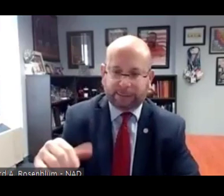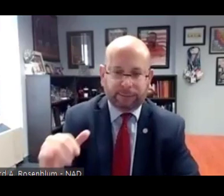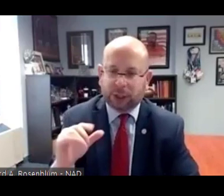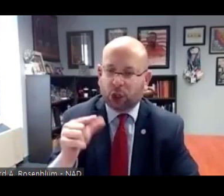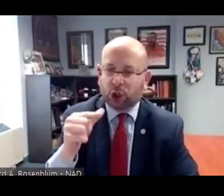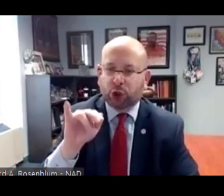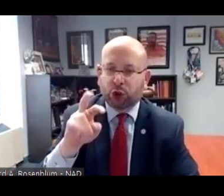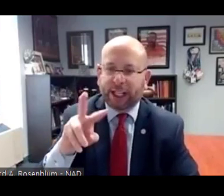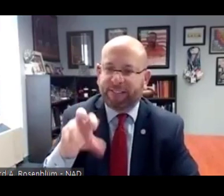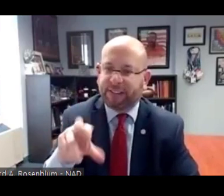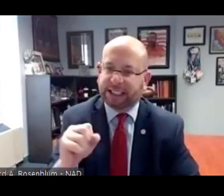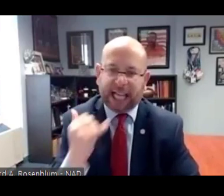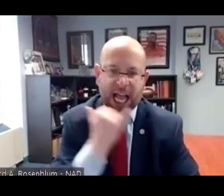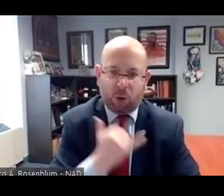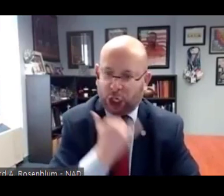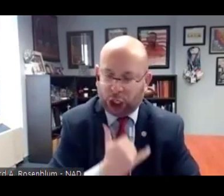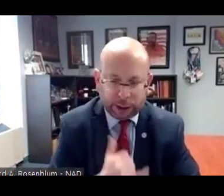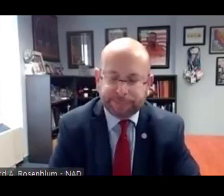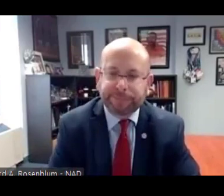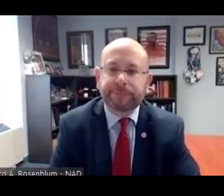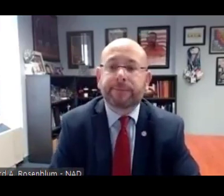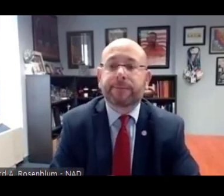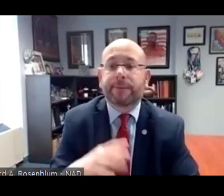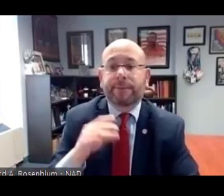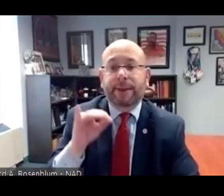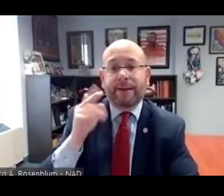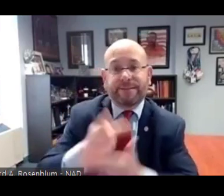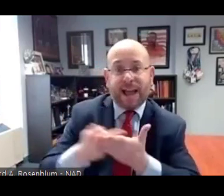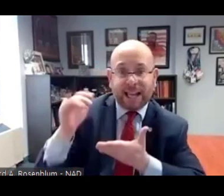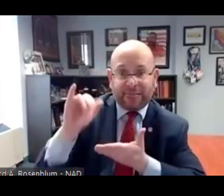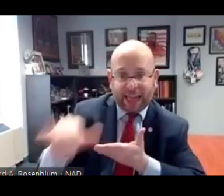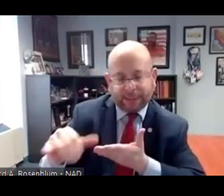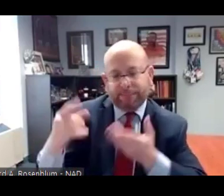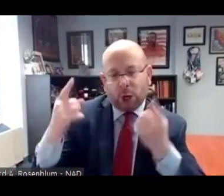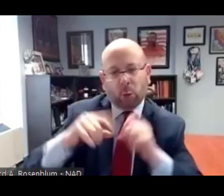Now the expectation that they would do so is a grievous error.